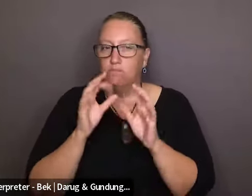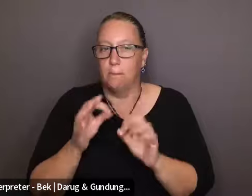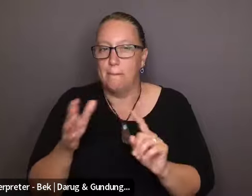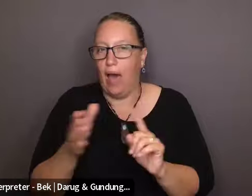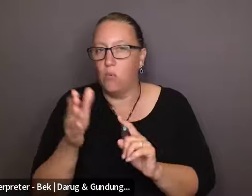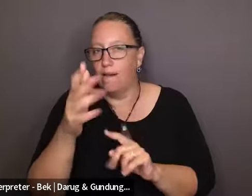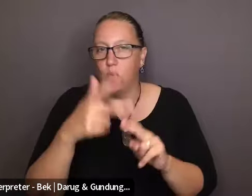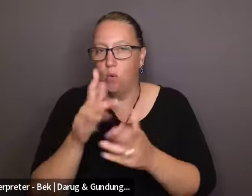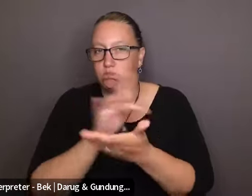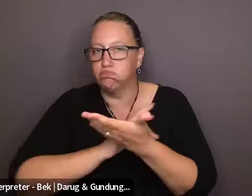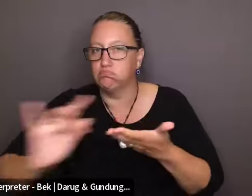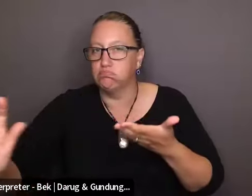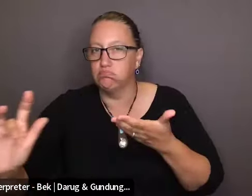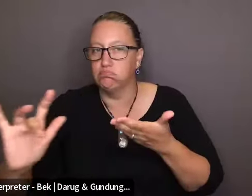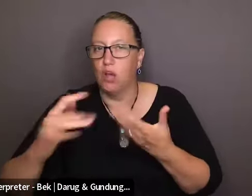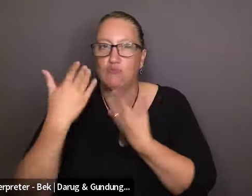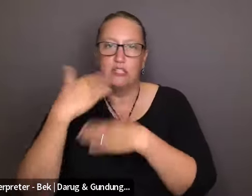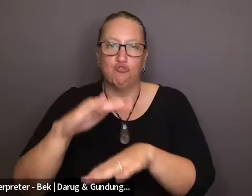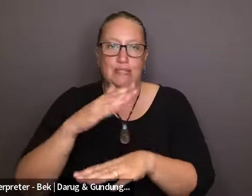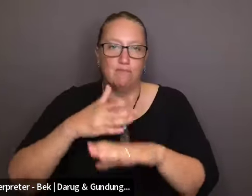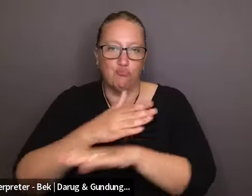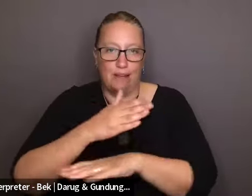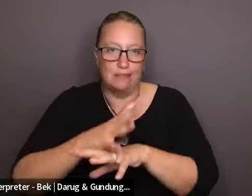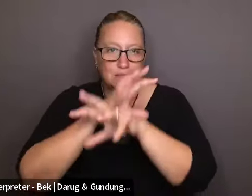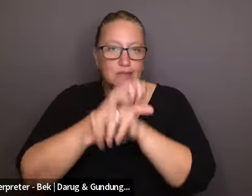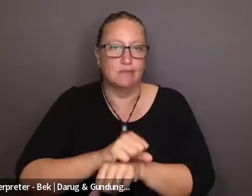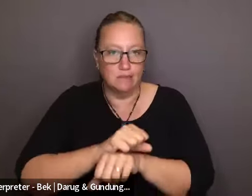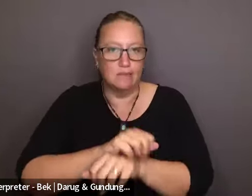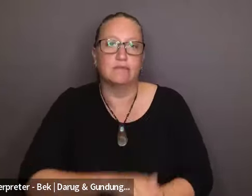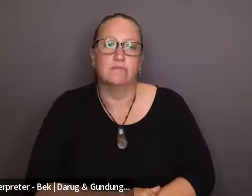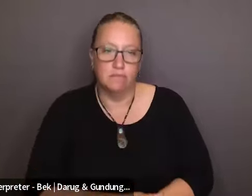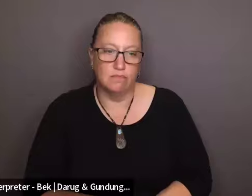option 2B which is a targeted research, there's specific